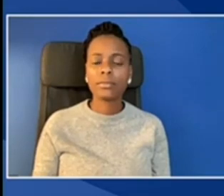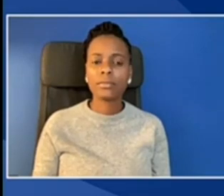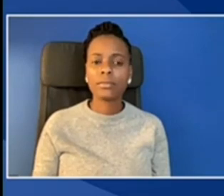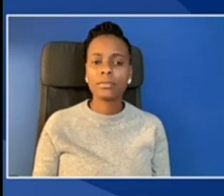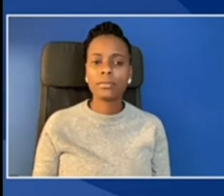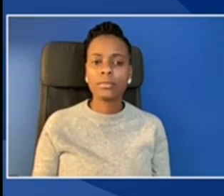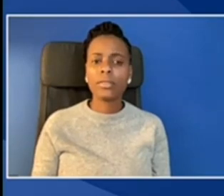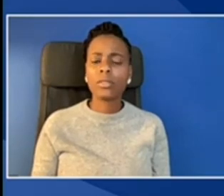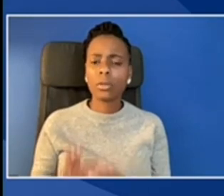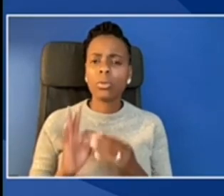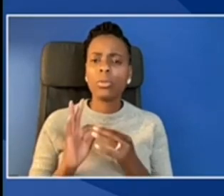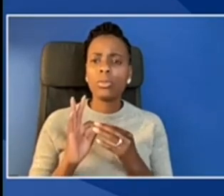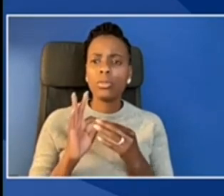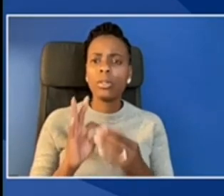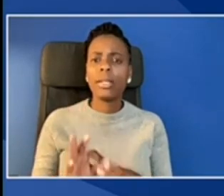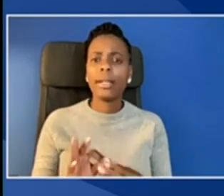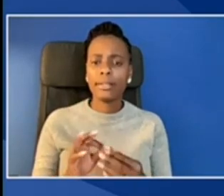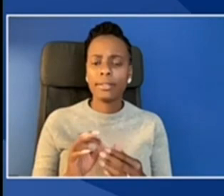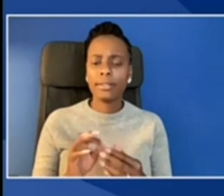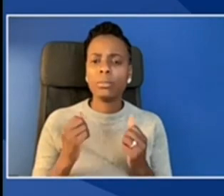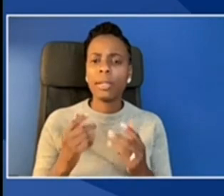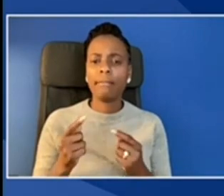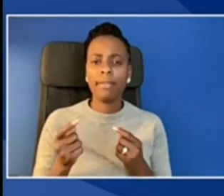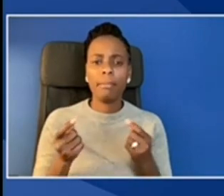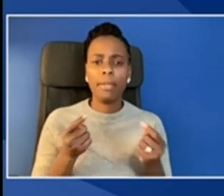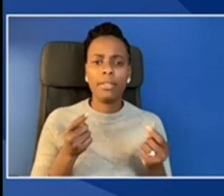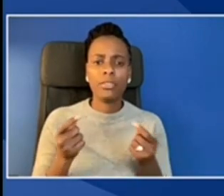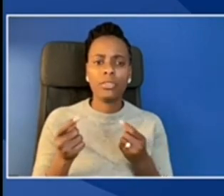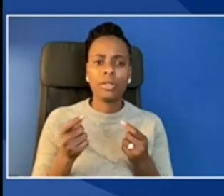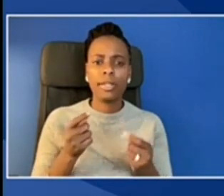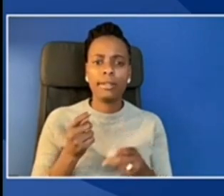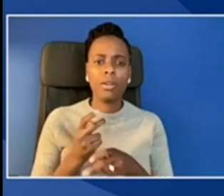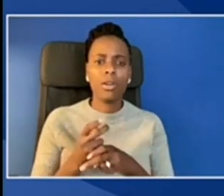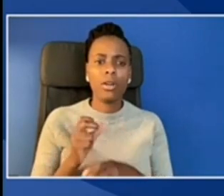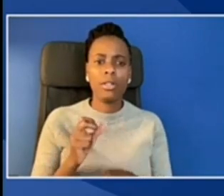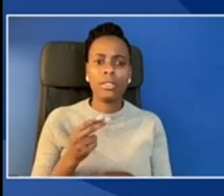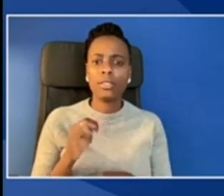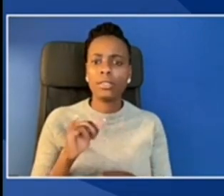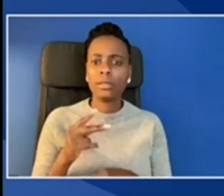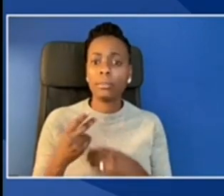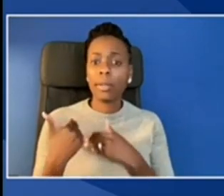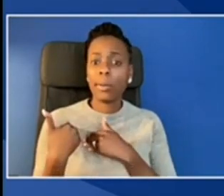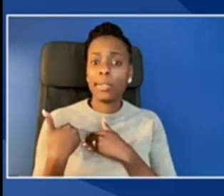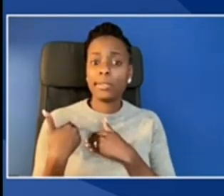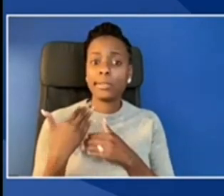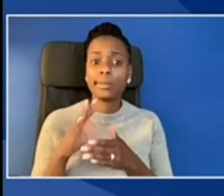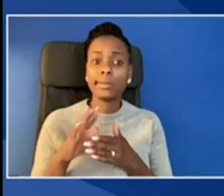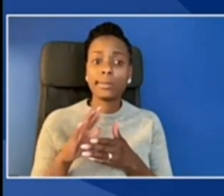a lot of these administrative hardships, a lot of the onus is going to fall on the servicer. So I'm either wondering, like if